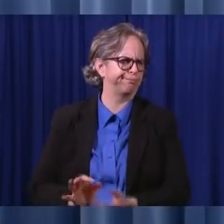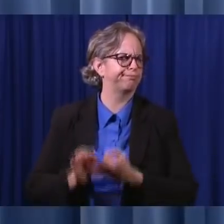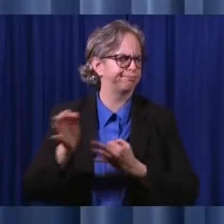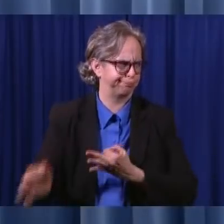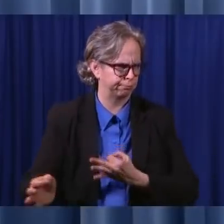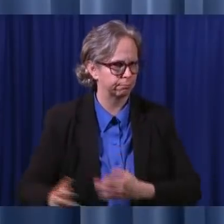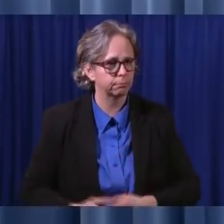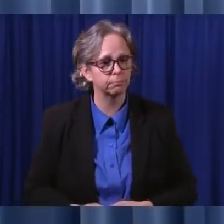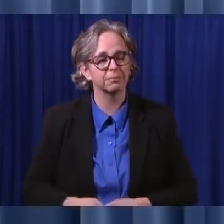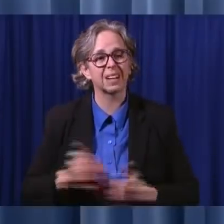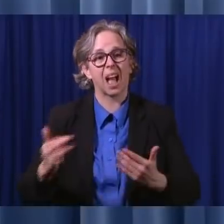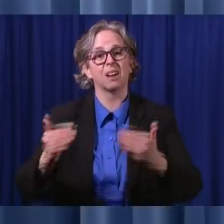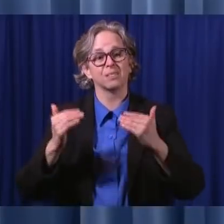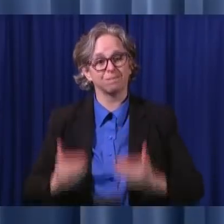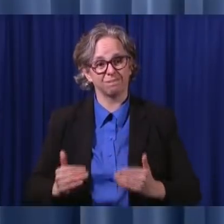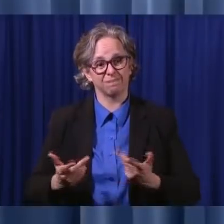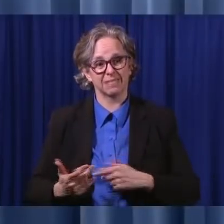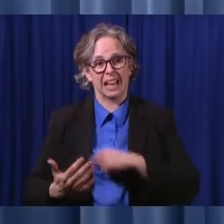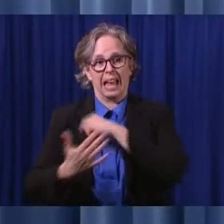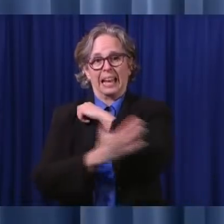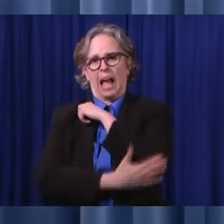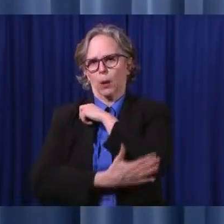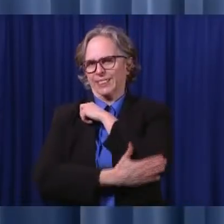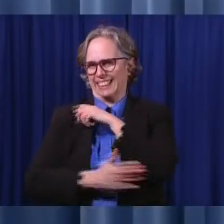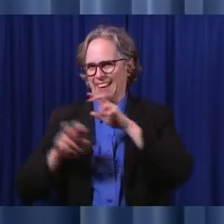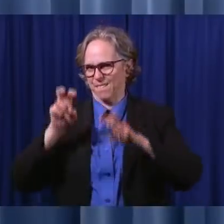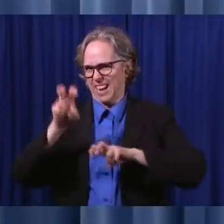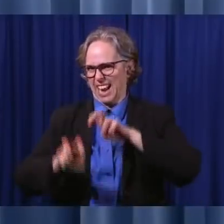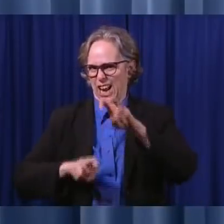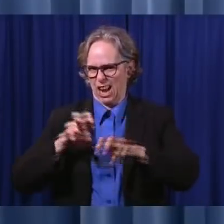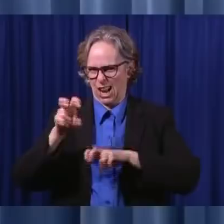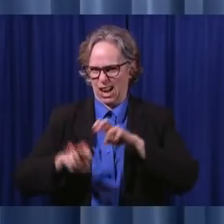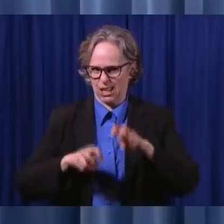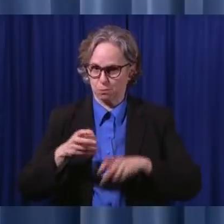BUSINESSES. LET ME TALK FOR A